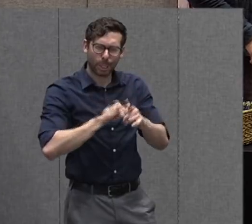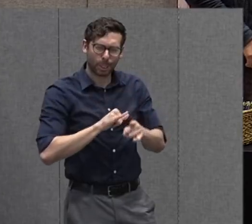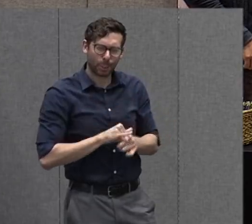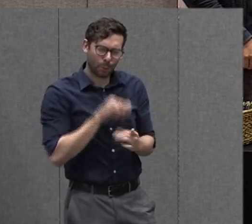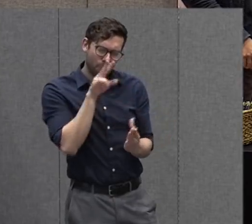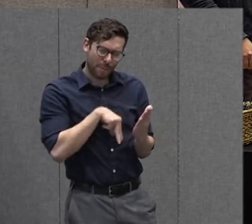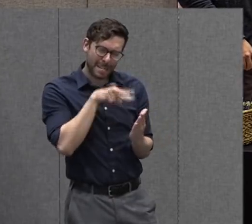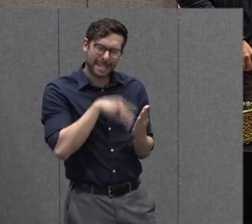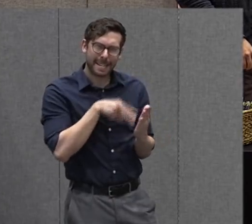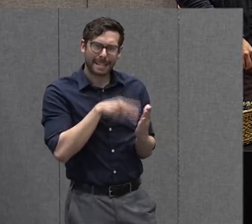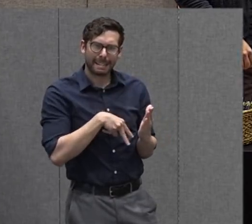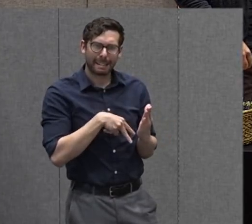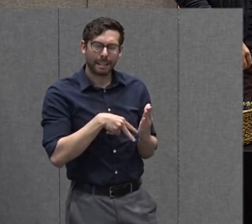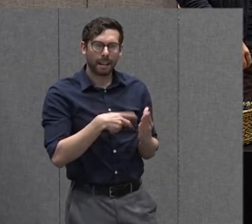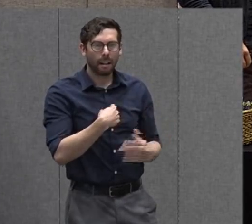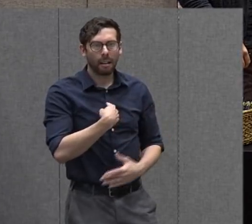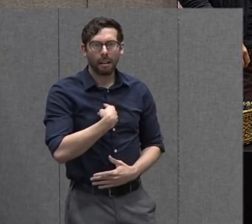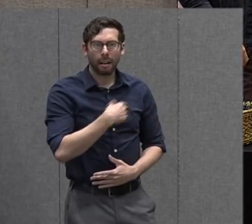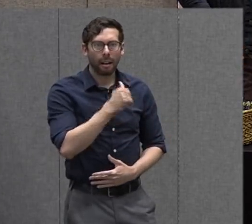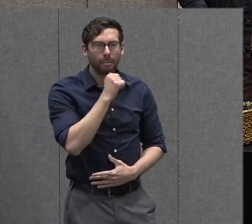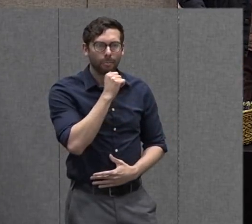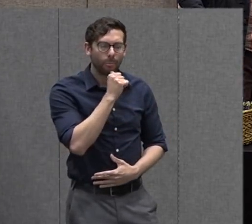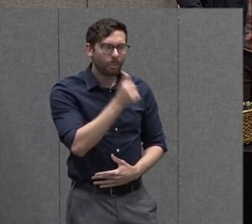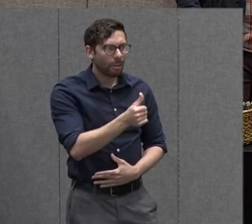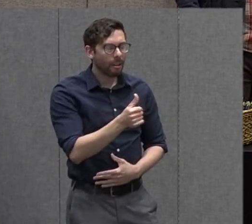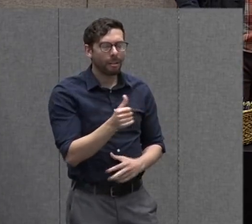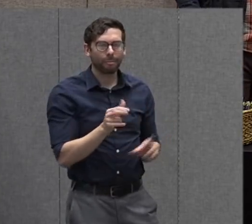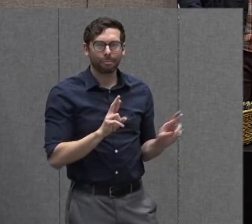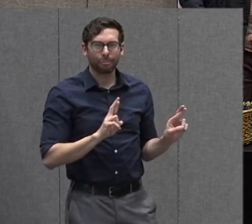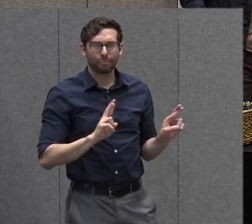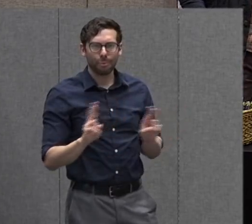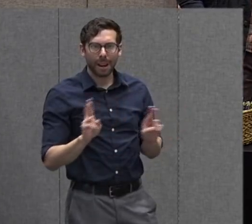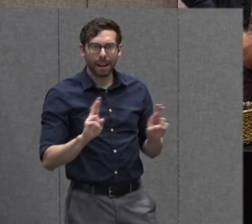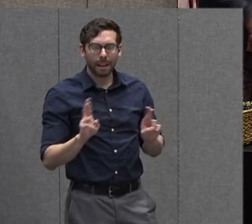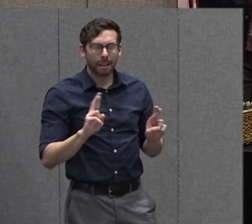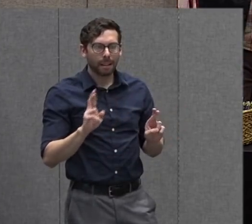for the revelation, that this writing has be stowed.